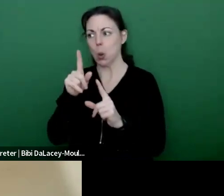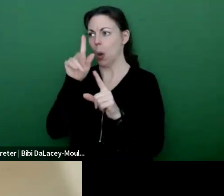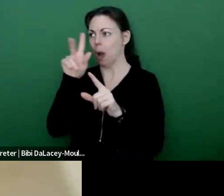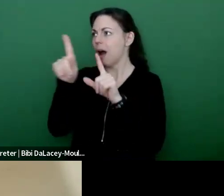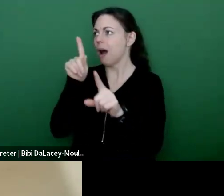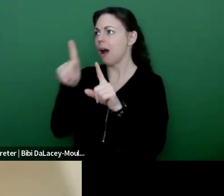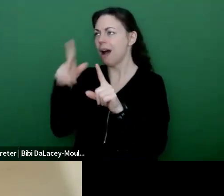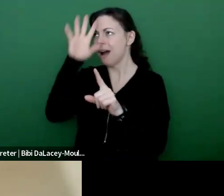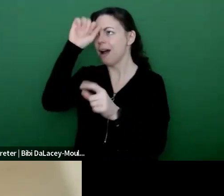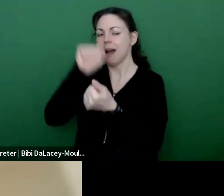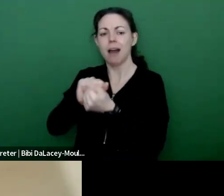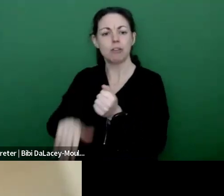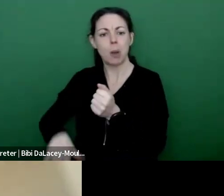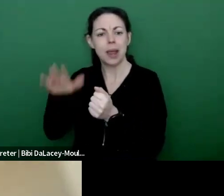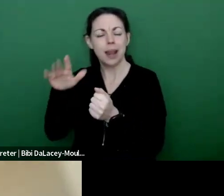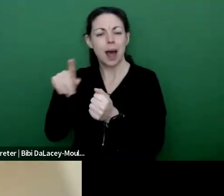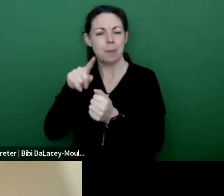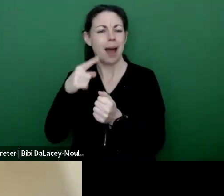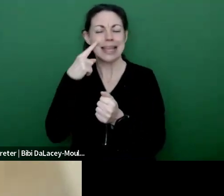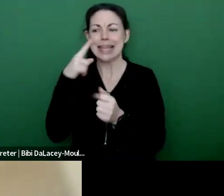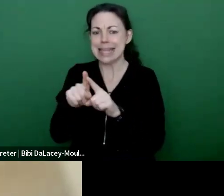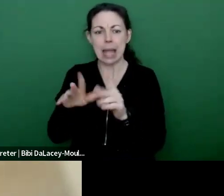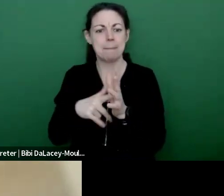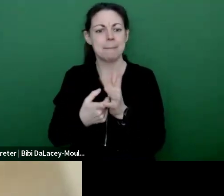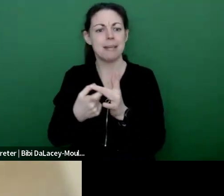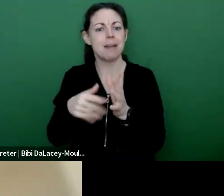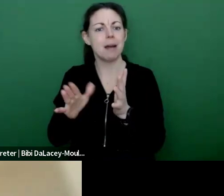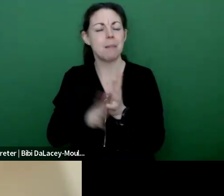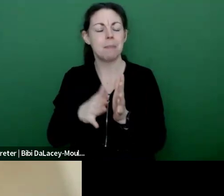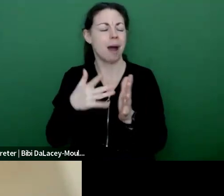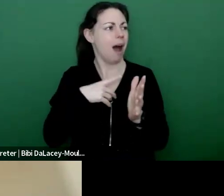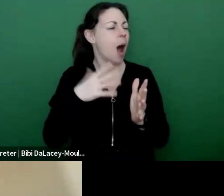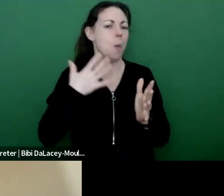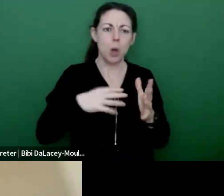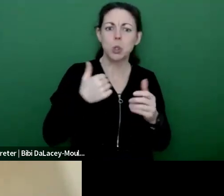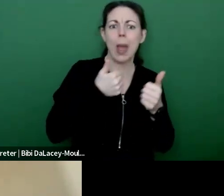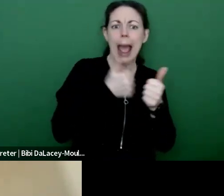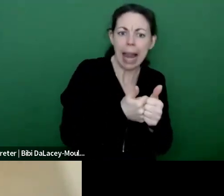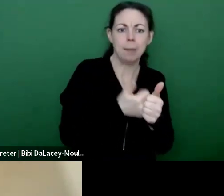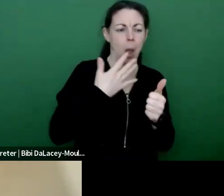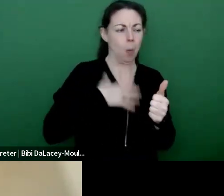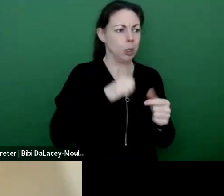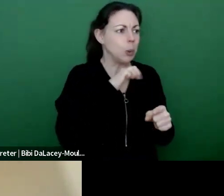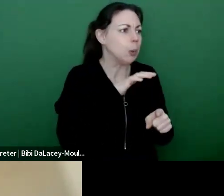I really wanted to help people and make a difference in their lives and thought, well because most of us spend most of our time at work,